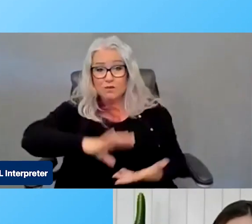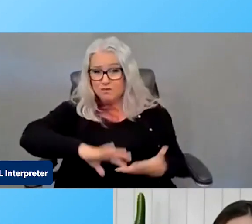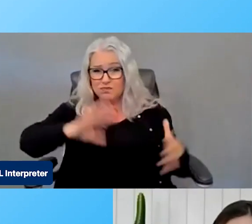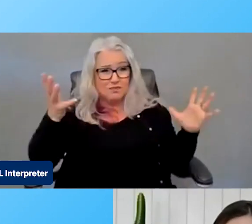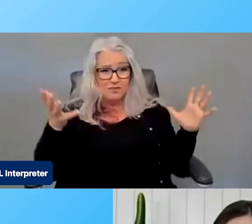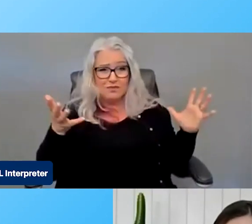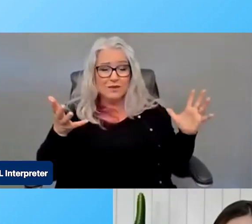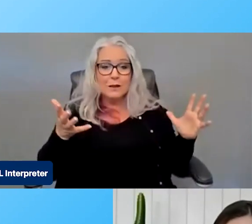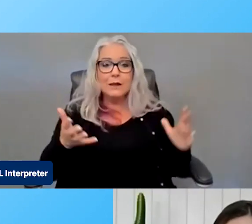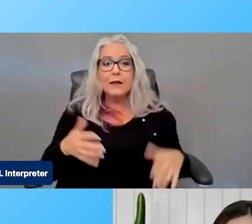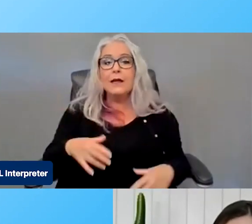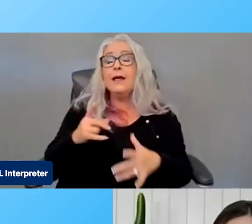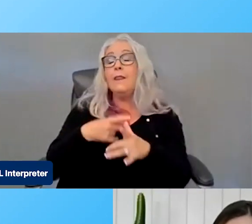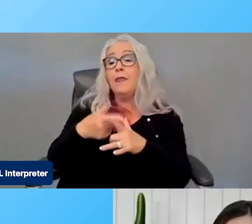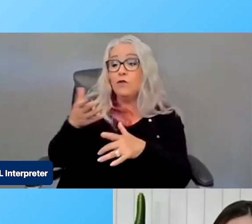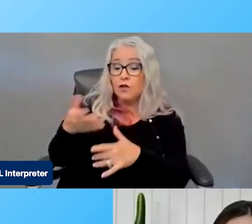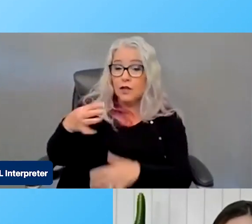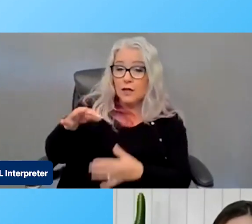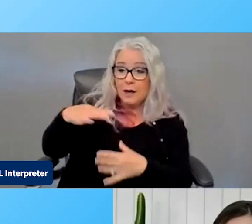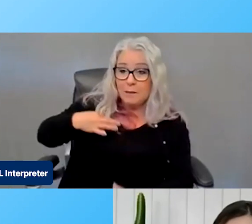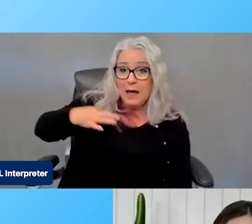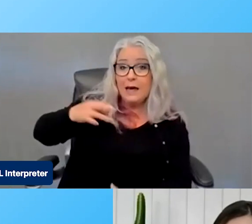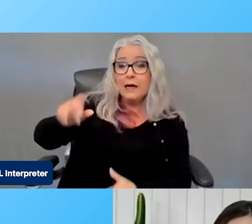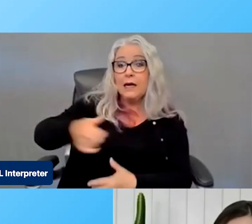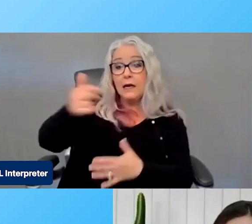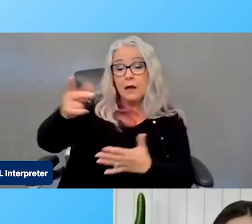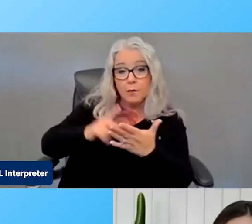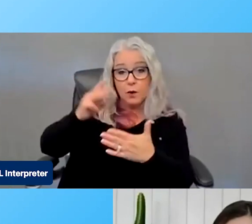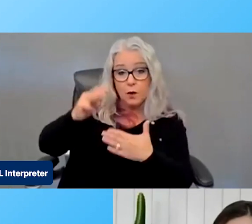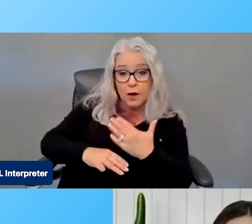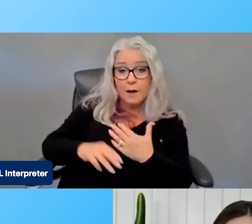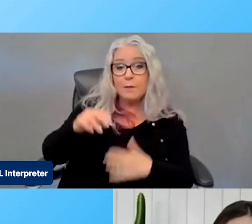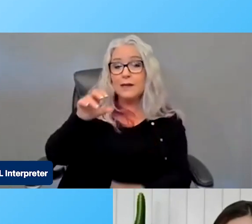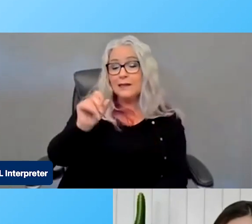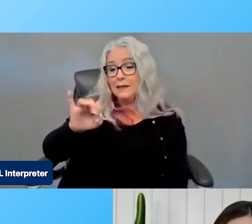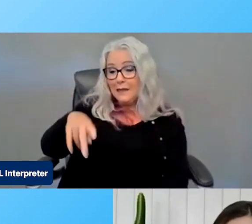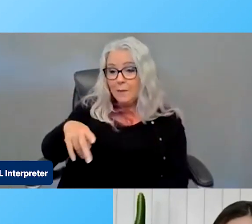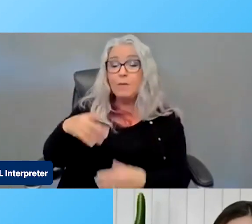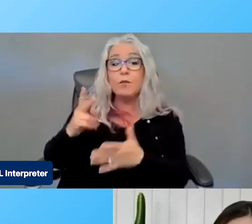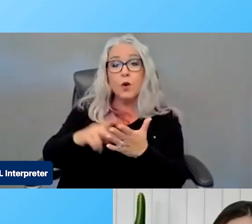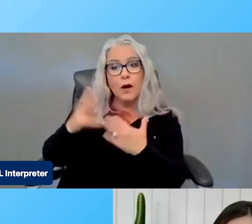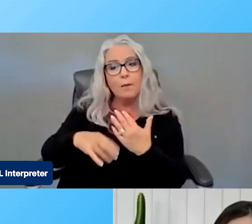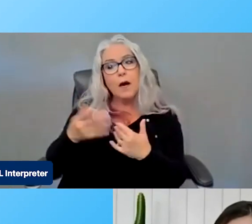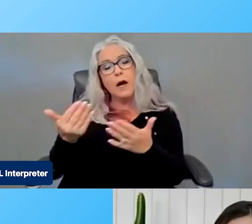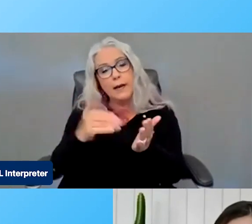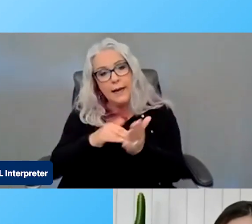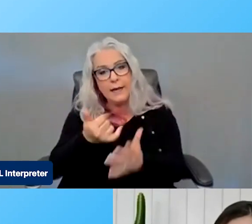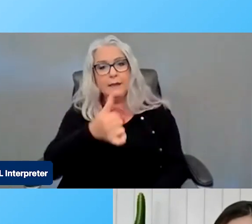basically shattered completely. Afterwards she applied for another program a FEMA step program and she was again denied